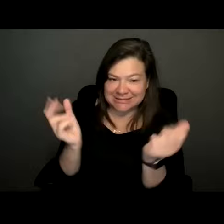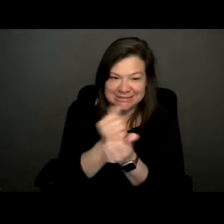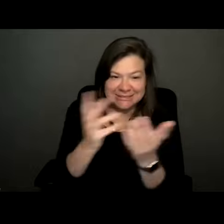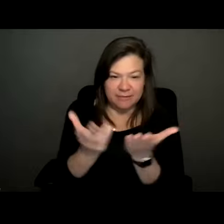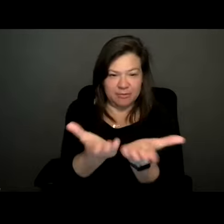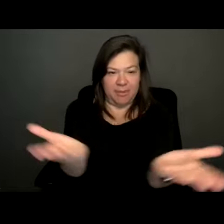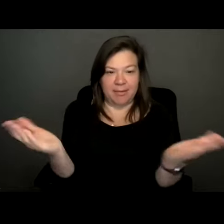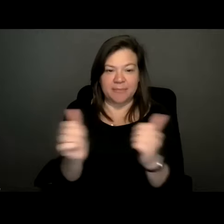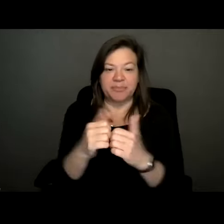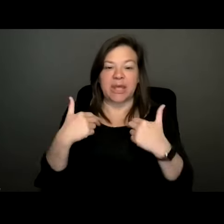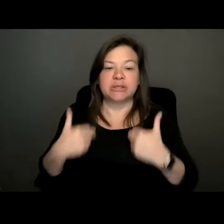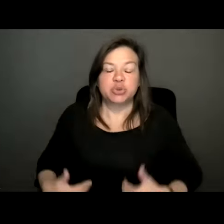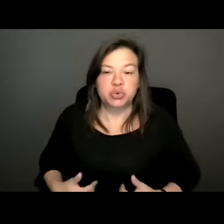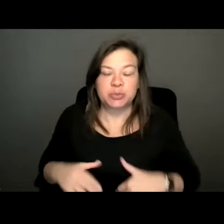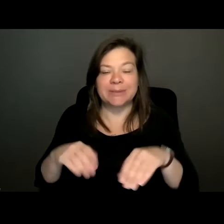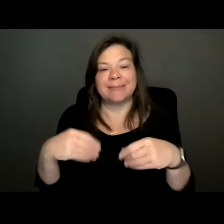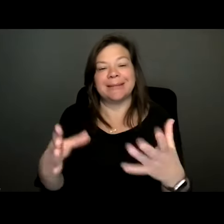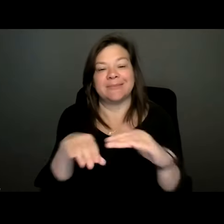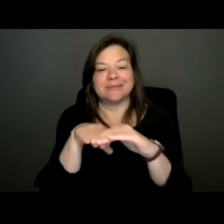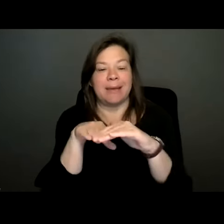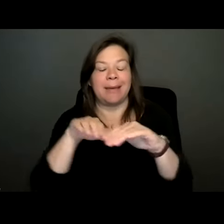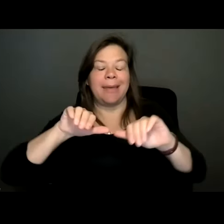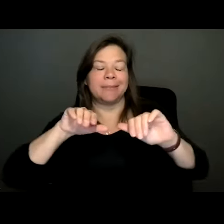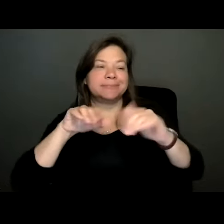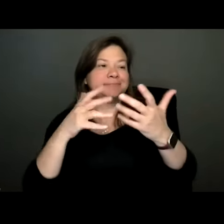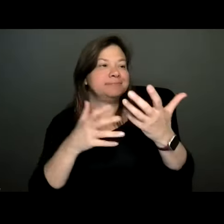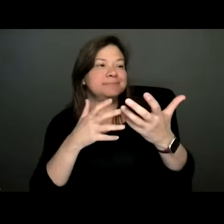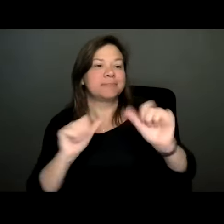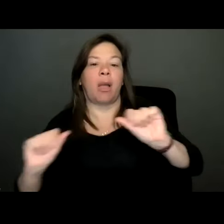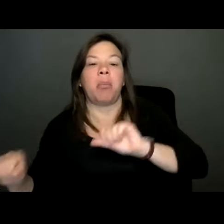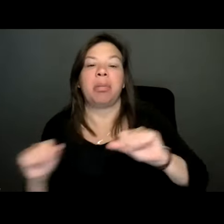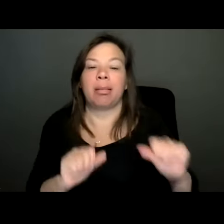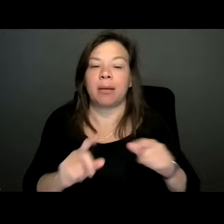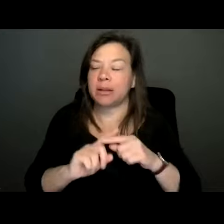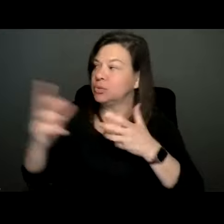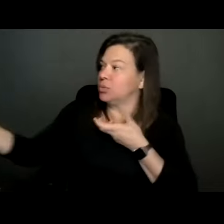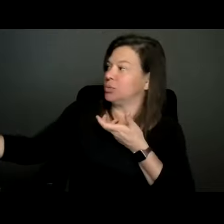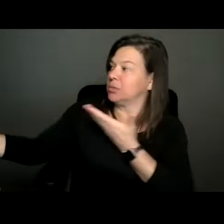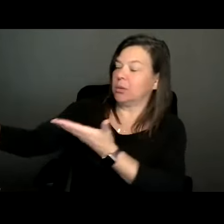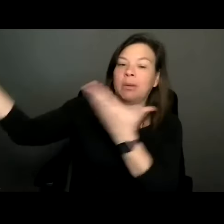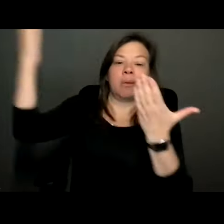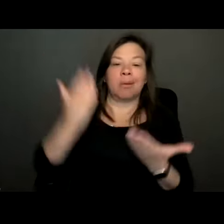that gives them agency to be able to bring their full selves to their work.